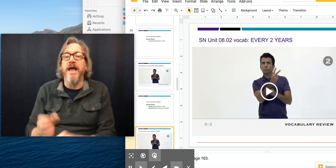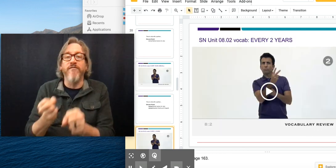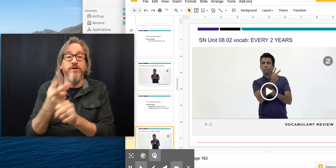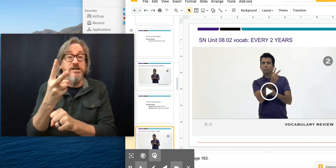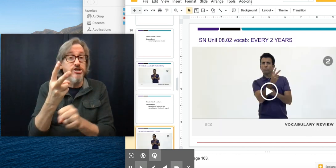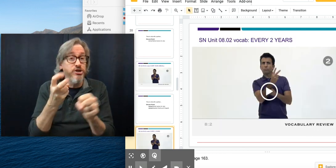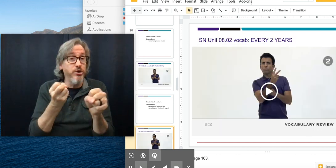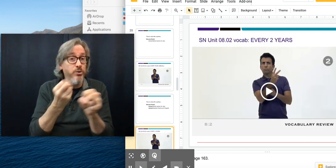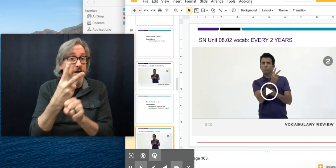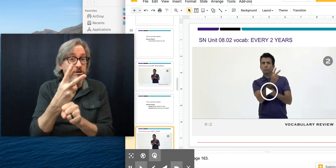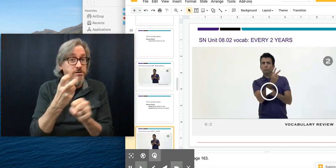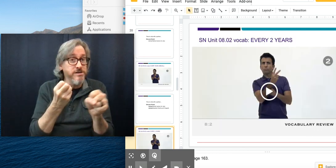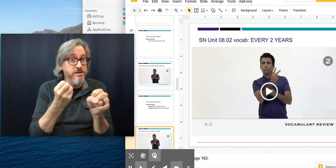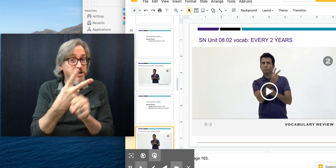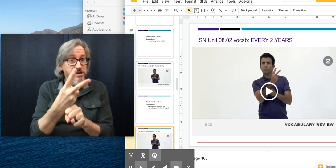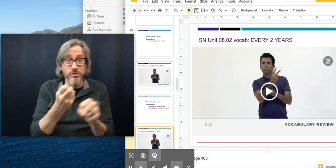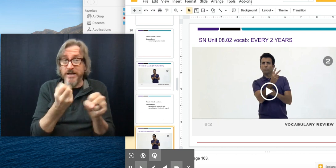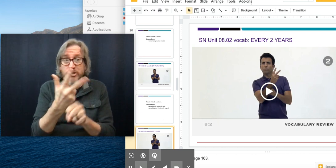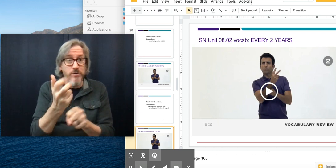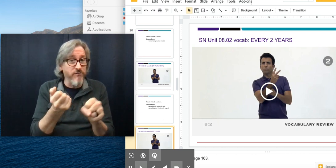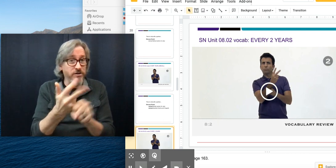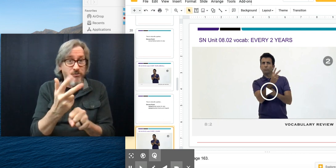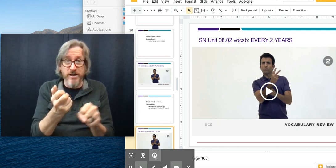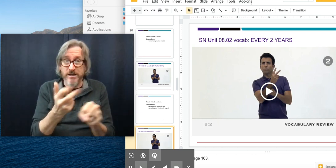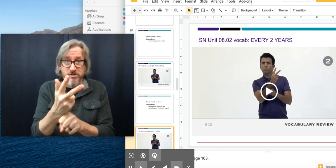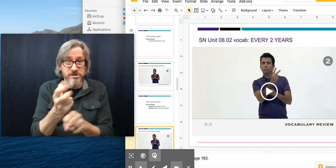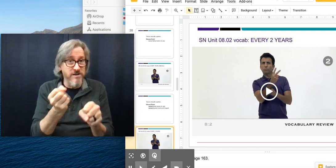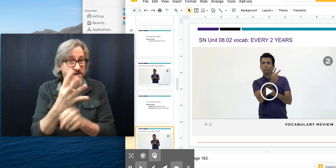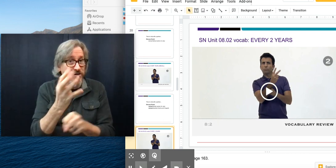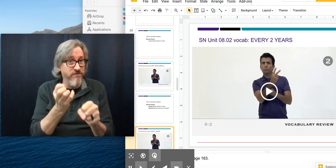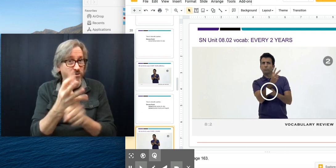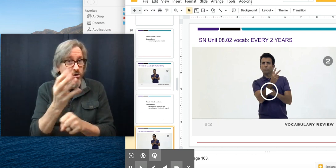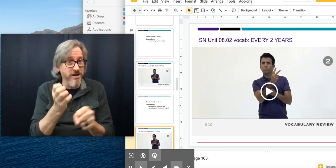every two years so we can do every three years every four